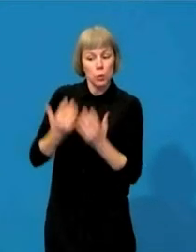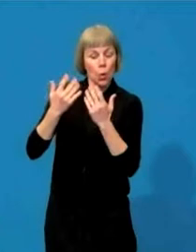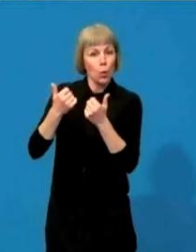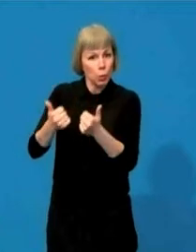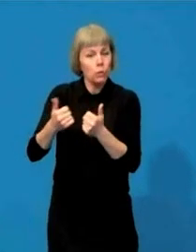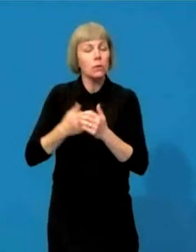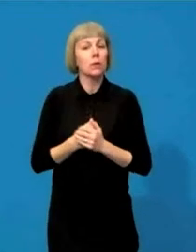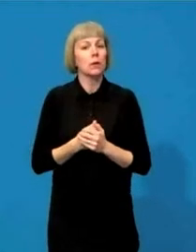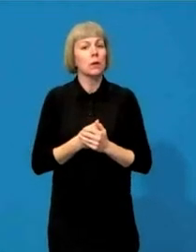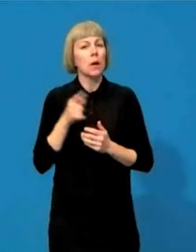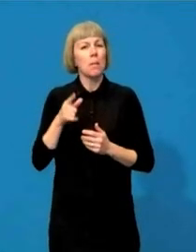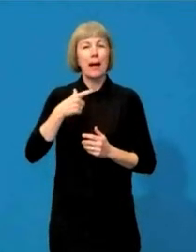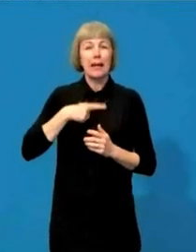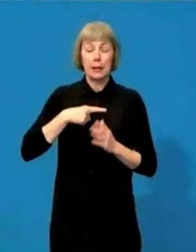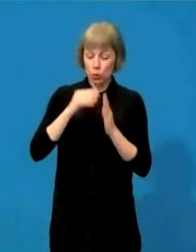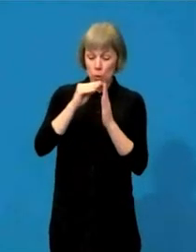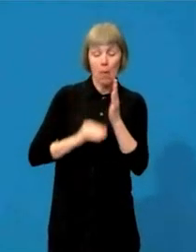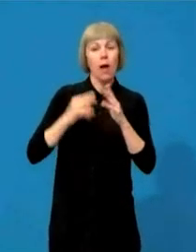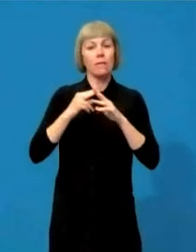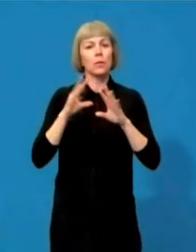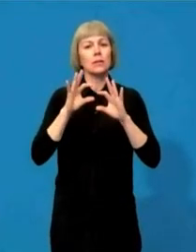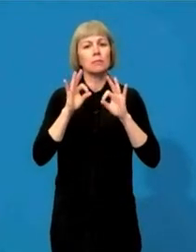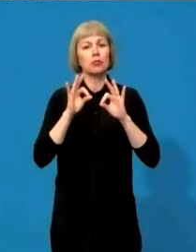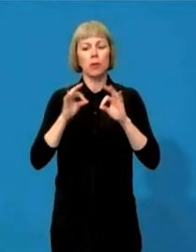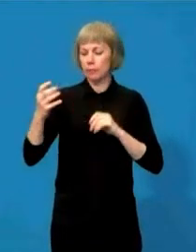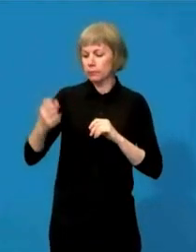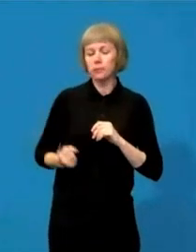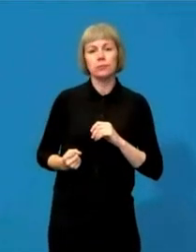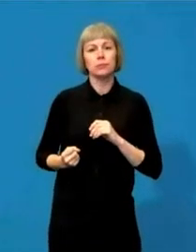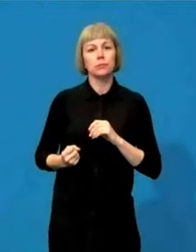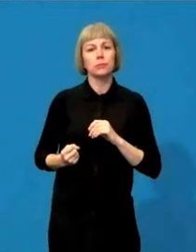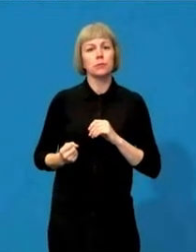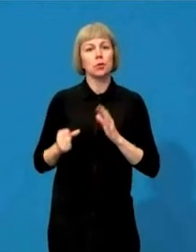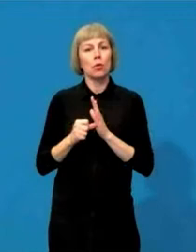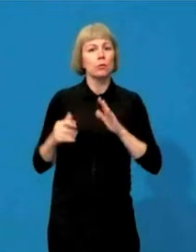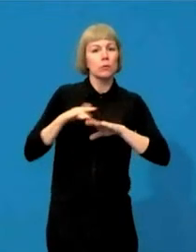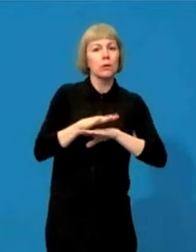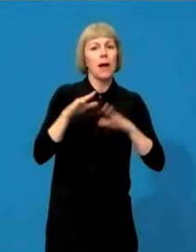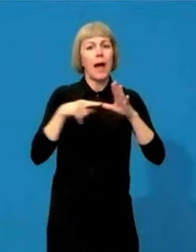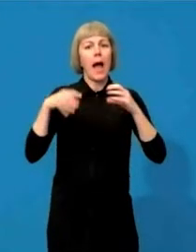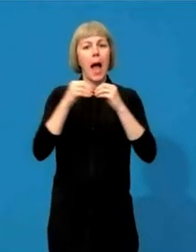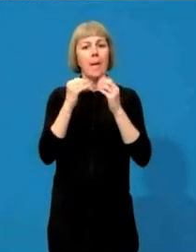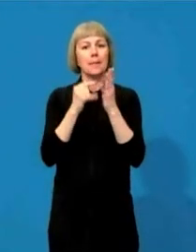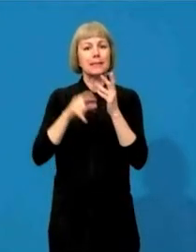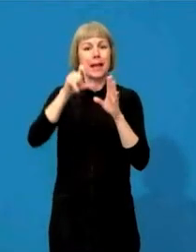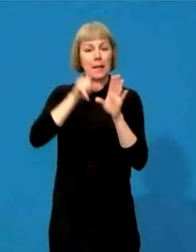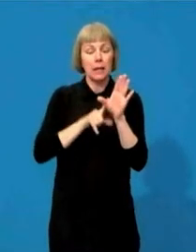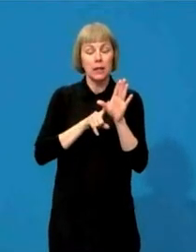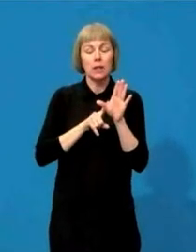It took us two years or three years for Tylon and Quaden to get on that particular scheme, so, because of - Complexities.